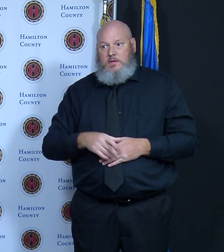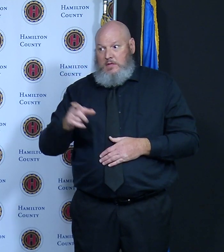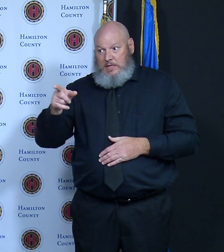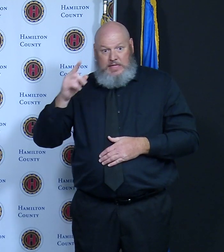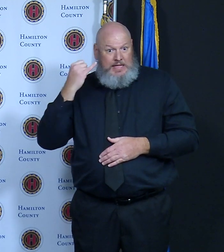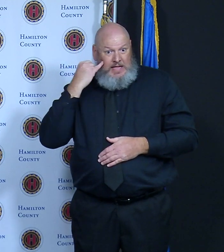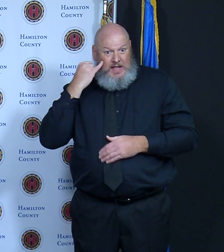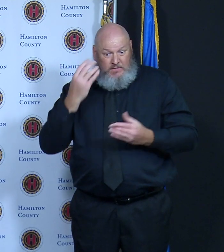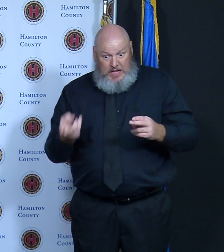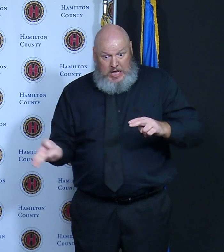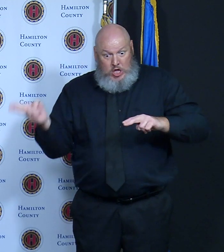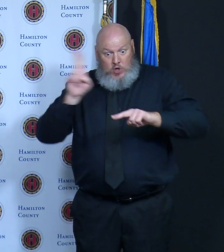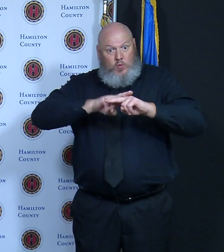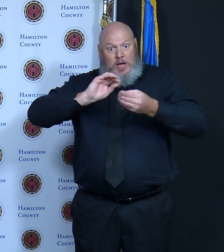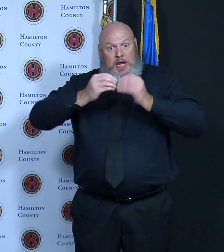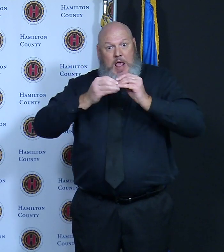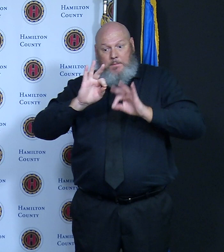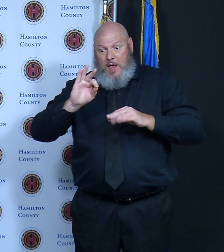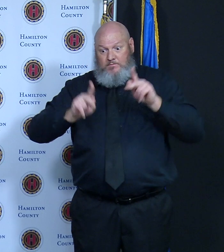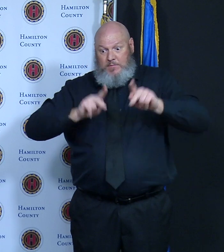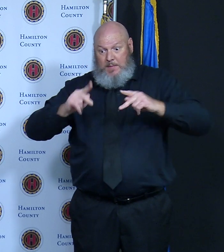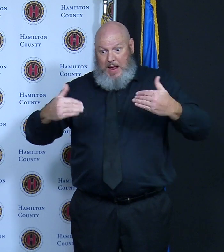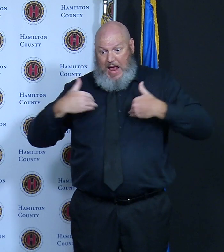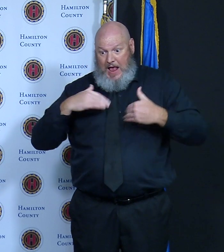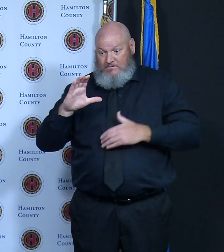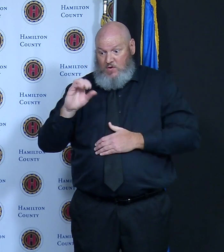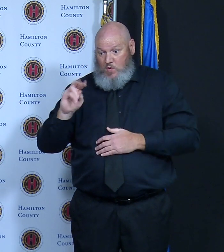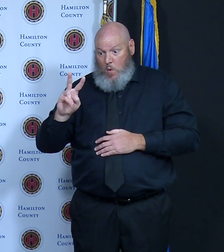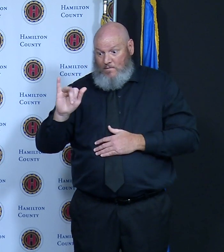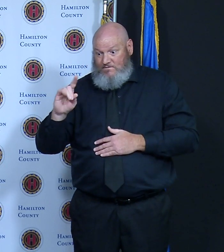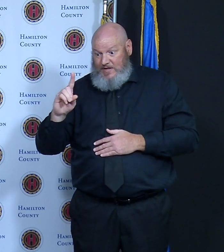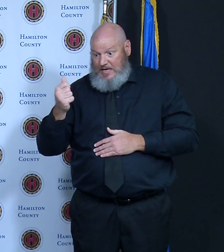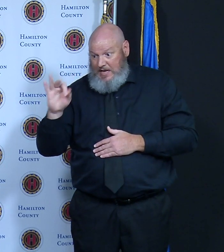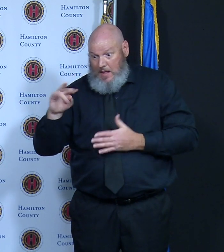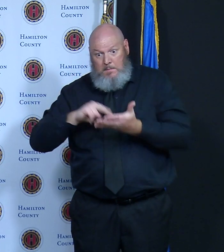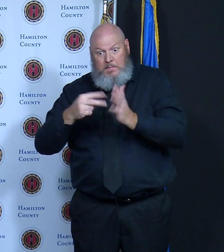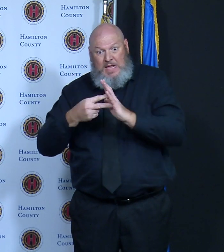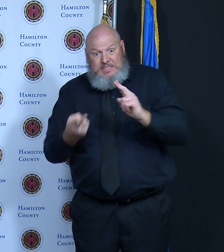number of people being tested and the numbers going up you know I've heard the